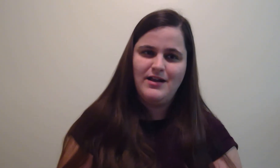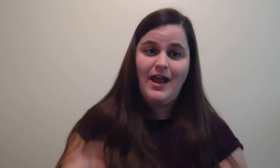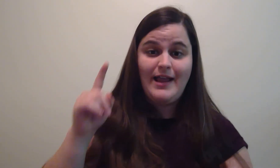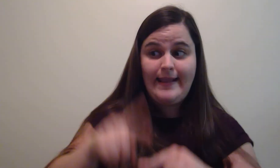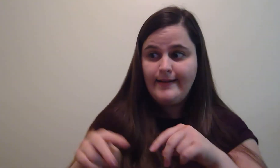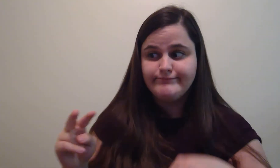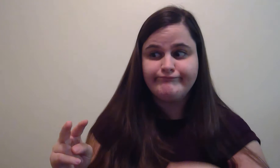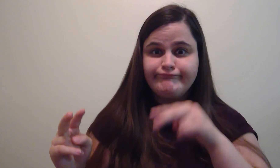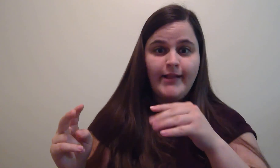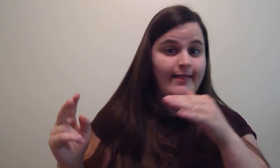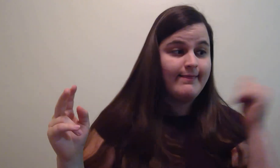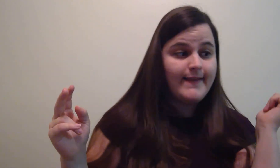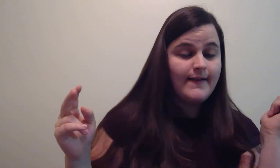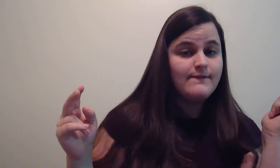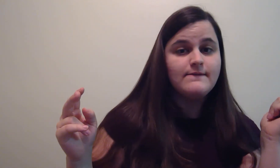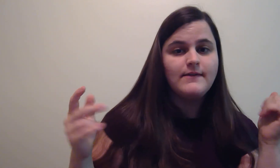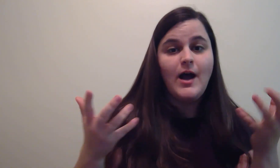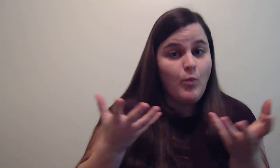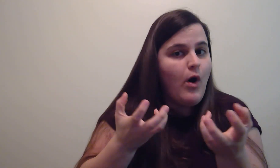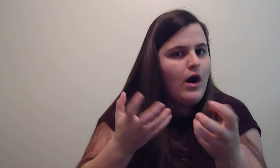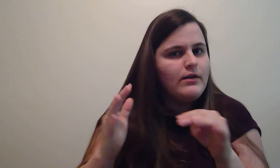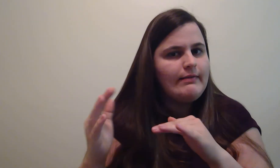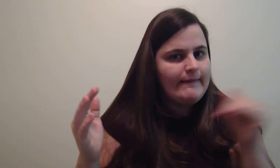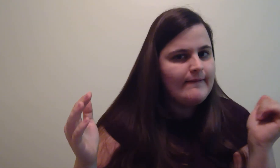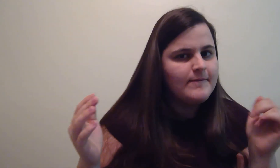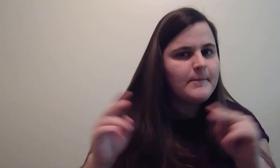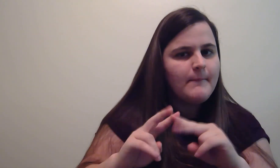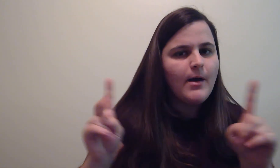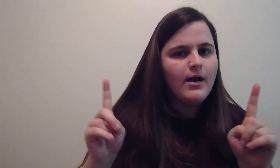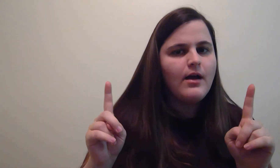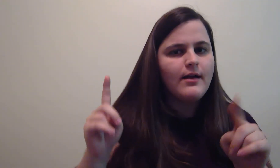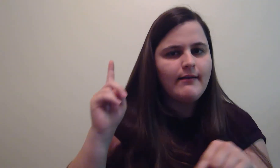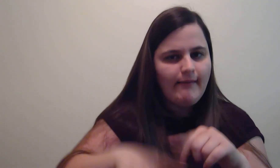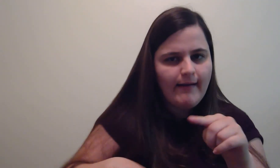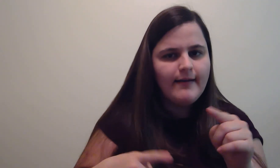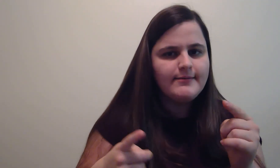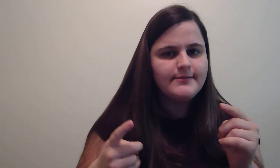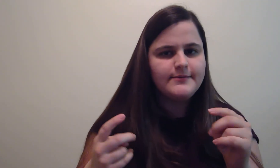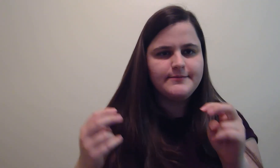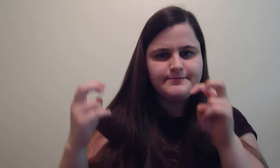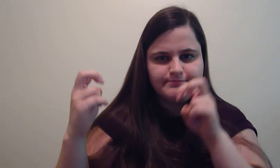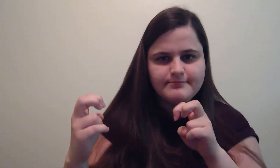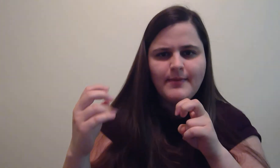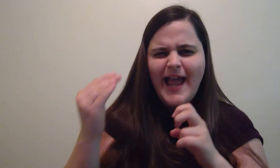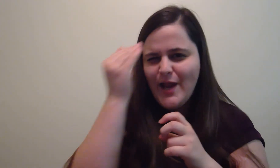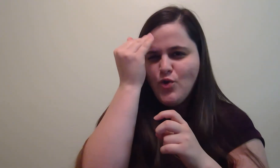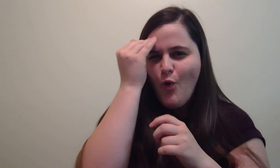I couldn't just stand up and leave, even though that's what I feel like doing. Somehow I knew if I left like that,